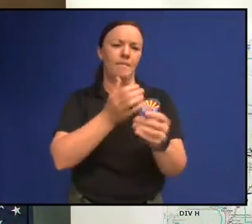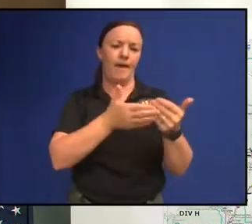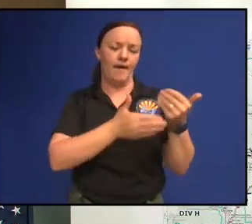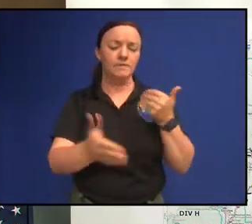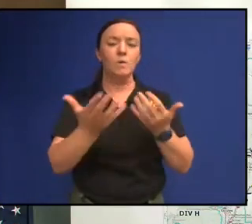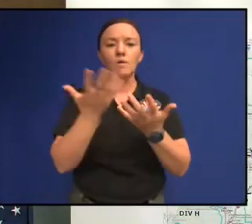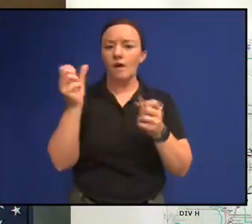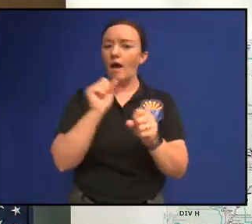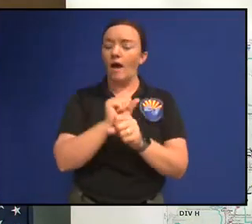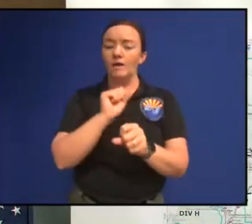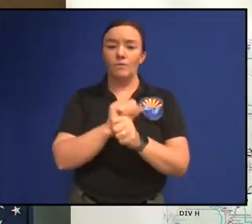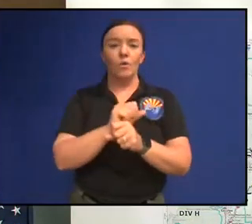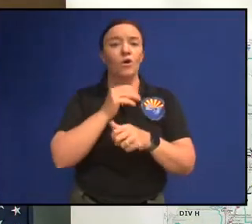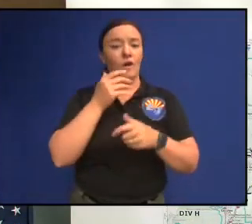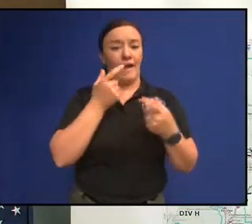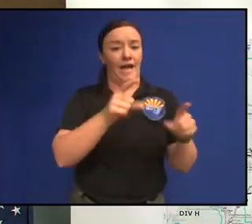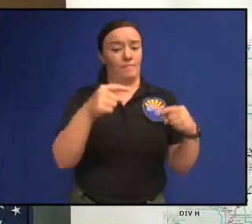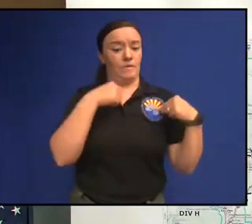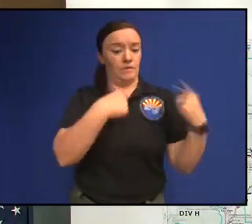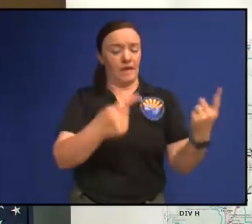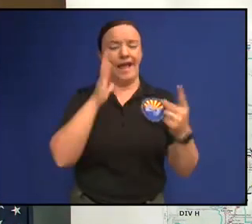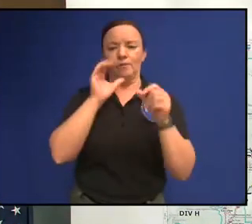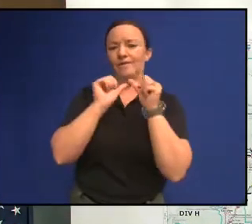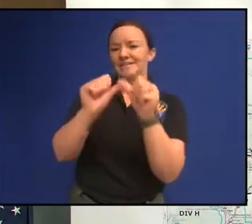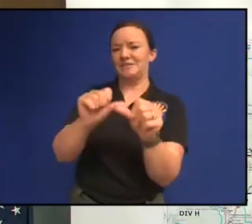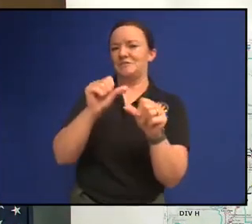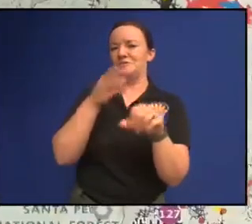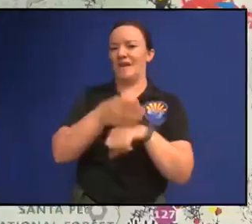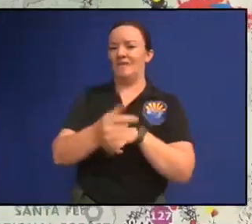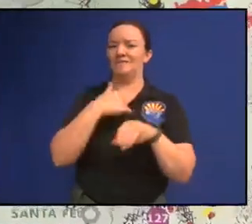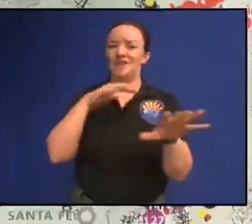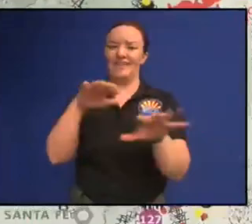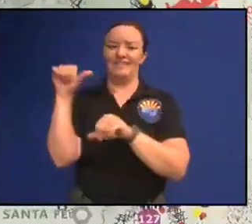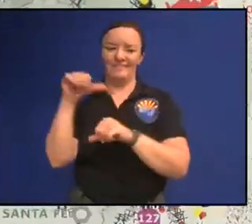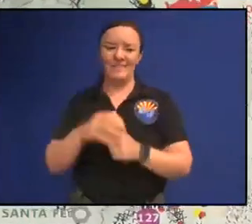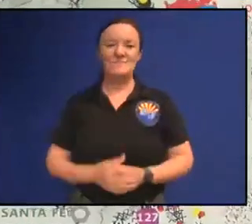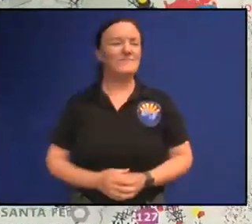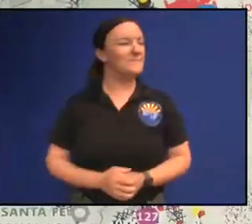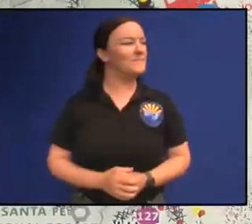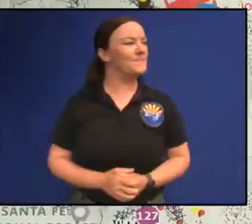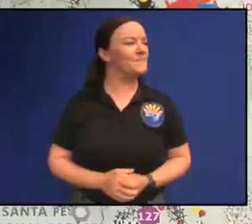WILL CONTINUE TO GO ON AFTER I'M GONE. STILL A LOT OF GOOD WORK HAPPENING.